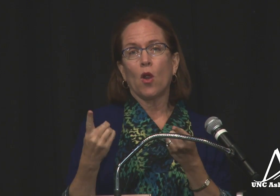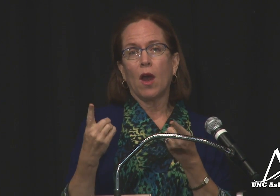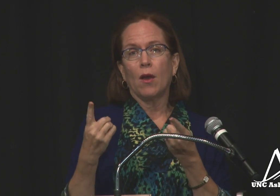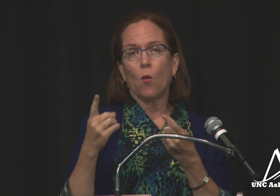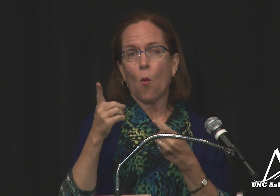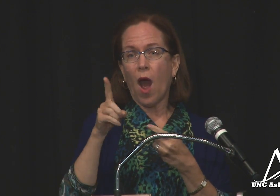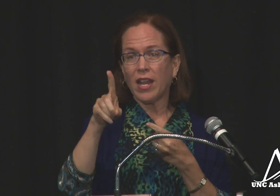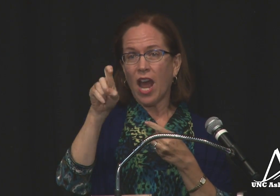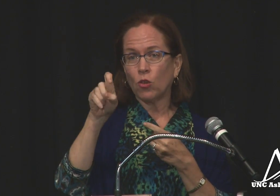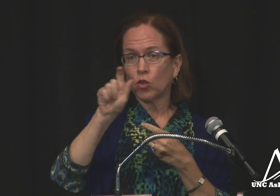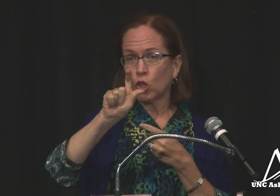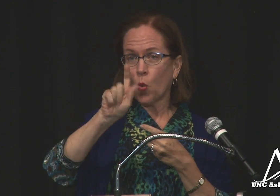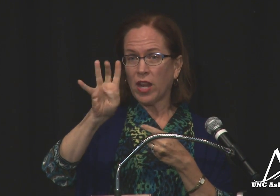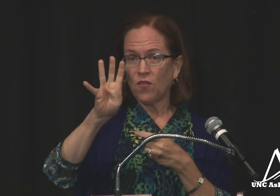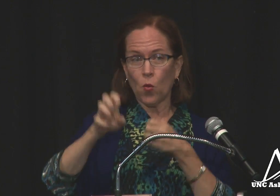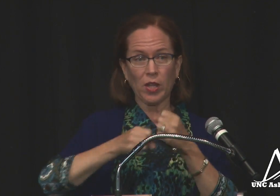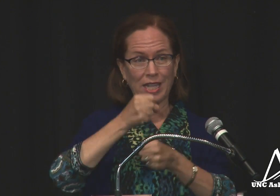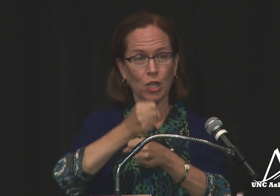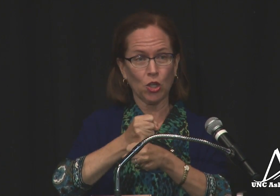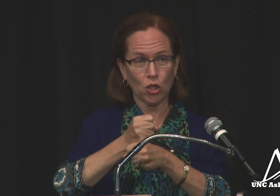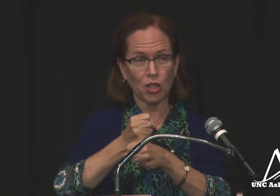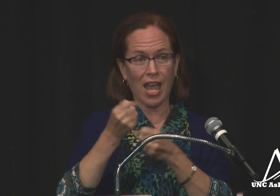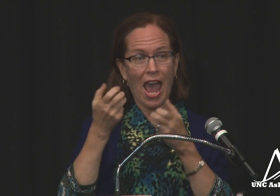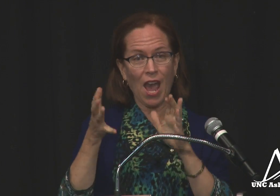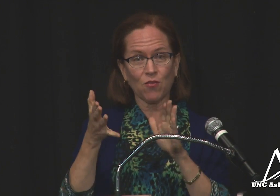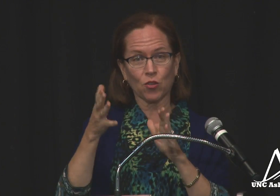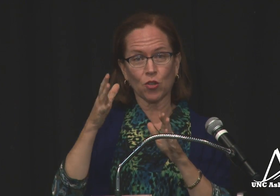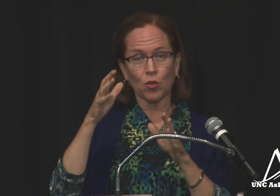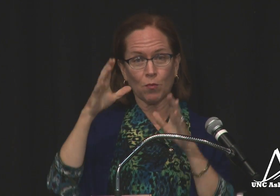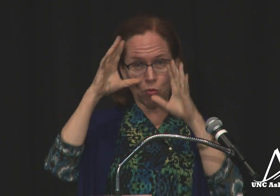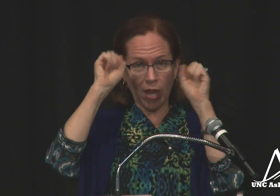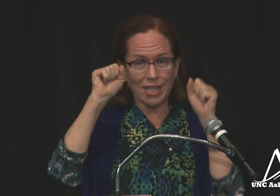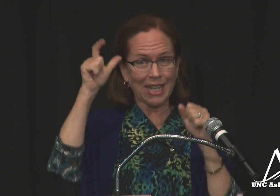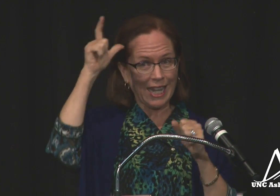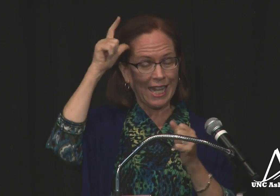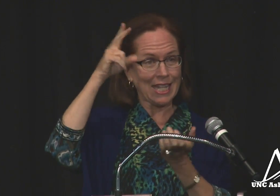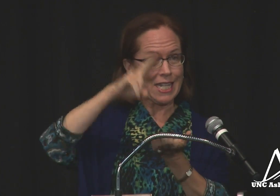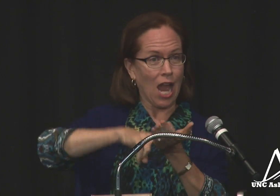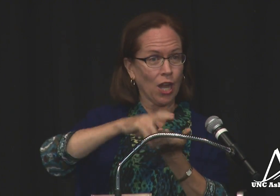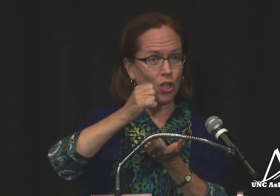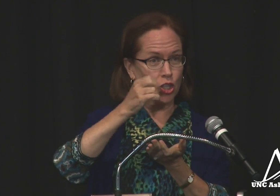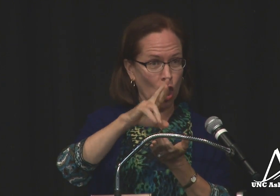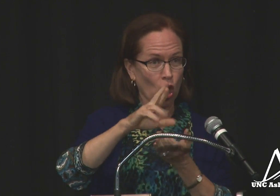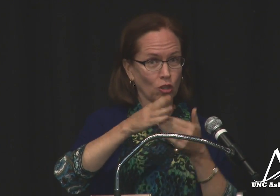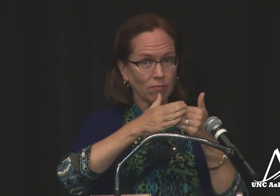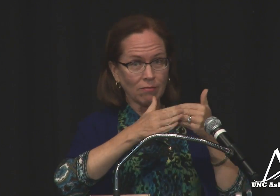For 124 years after President Lincoln signed the charter,